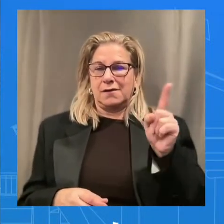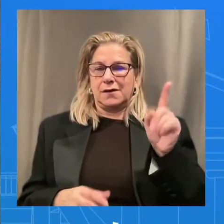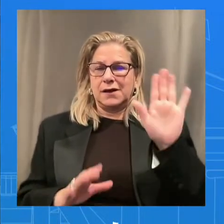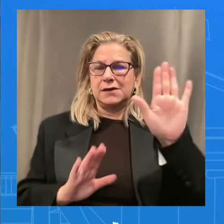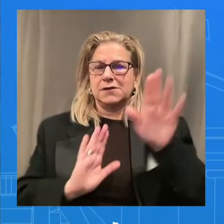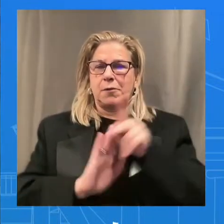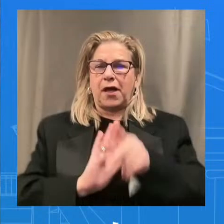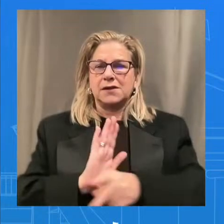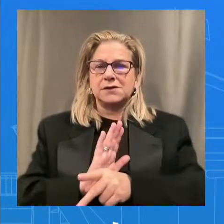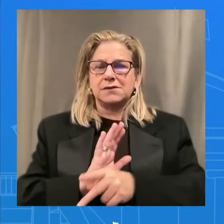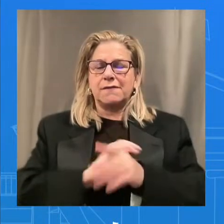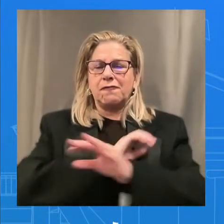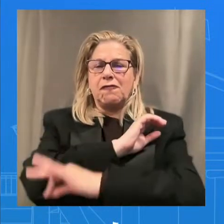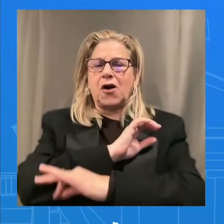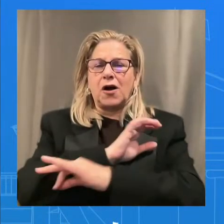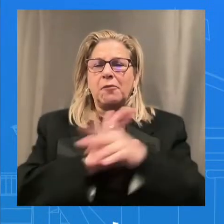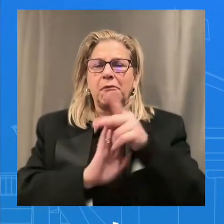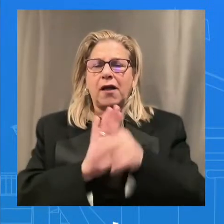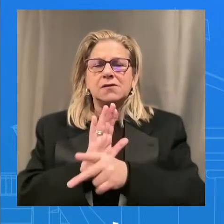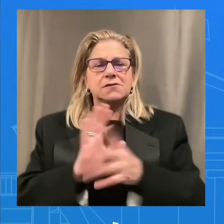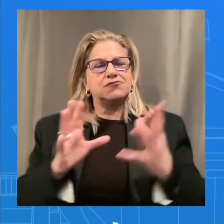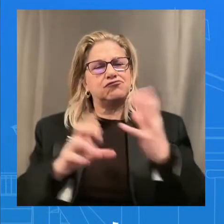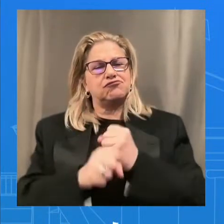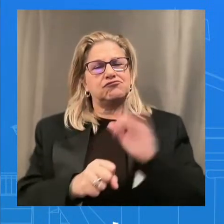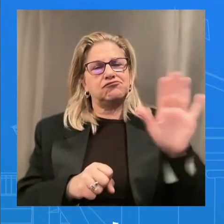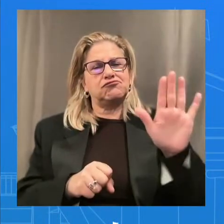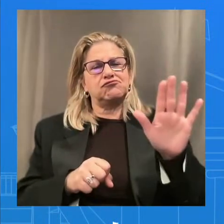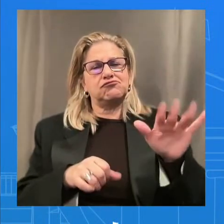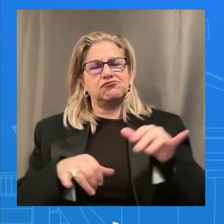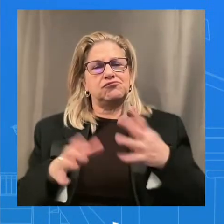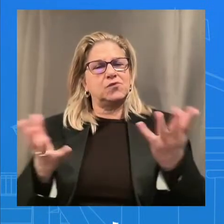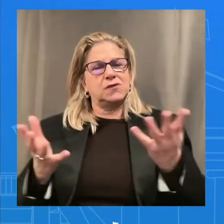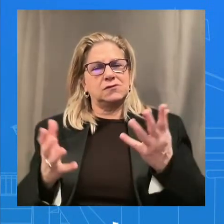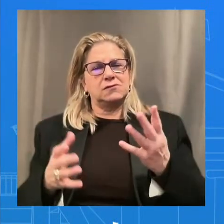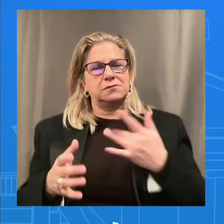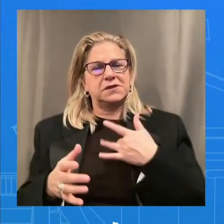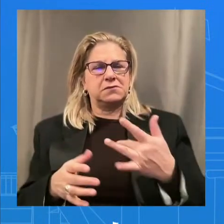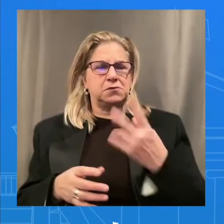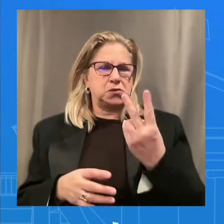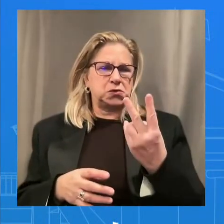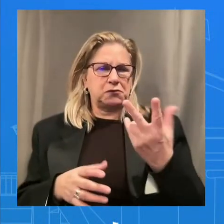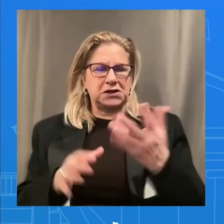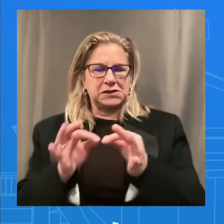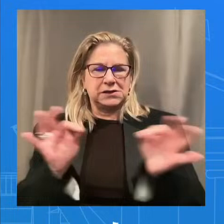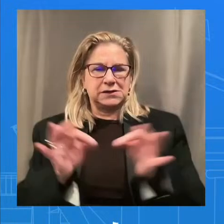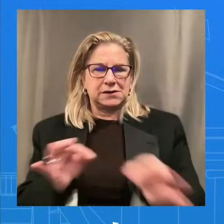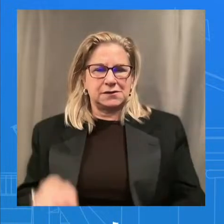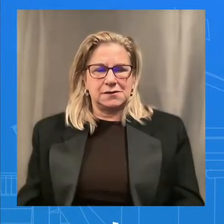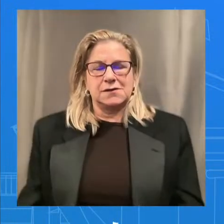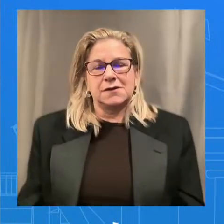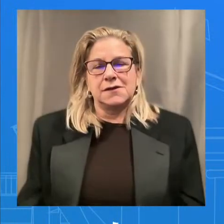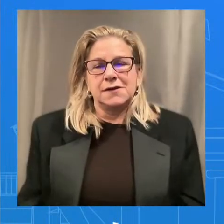Mr. Sullivan: I would say that we made our alliances stronger. We made our enemies weaker. We made America’s sources of strength stronger.